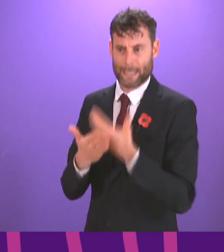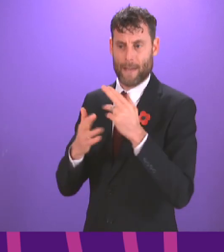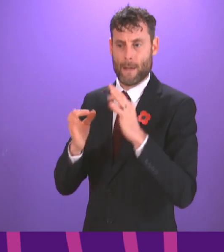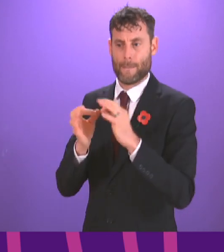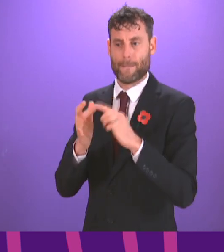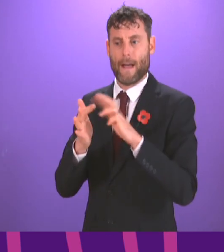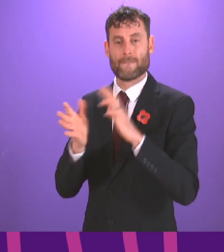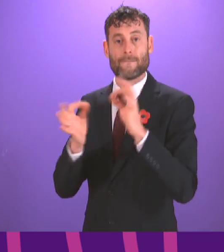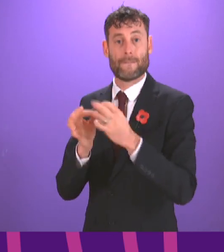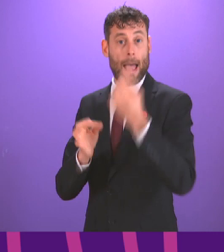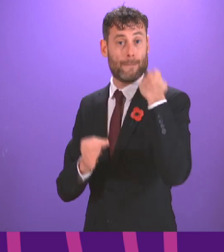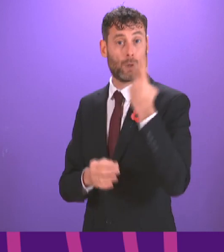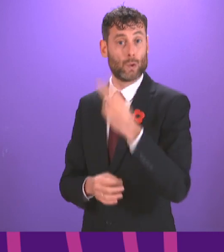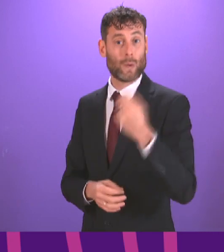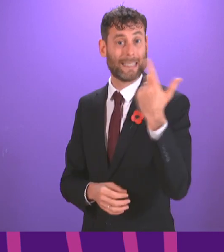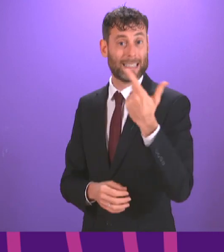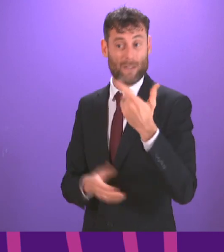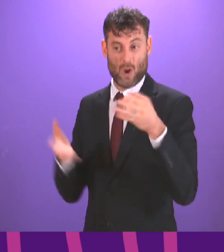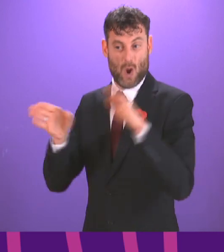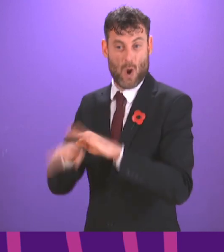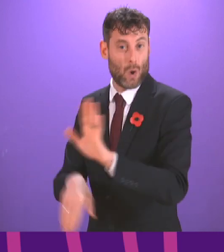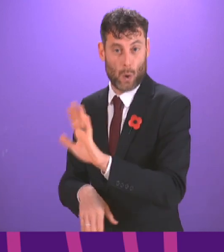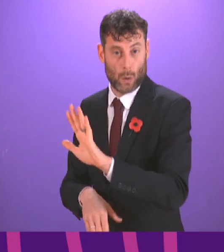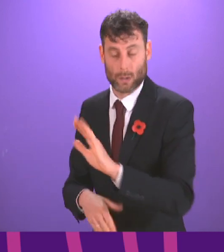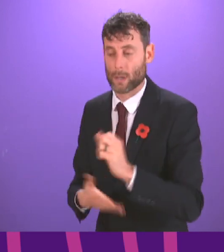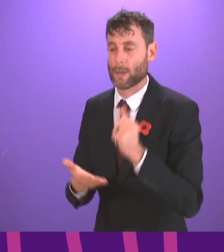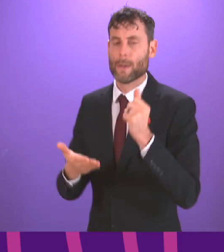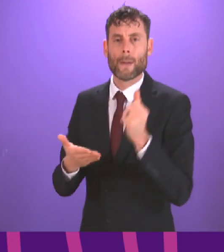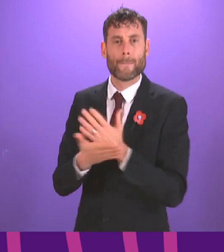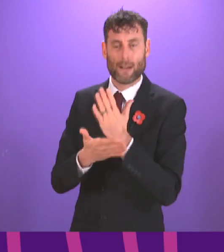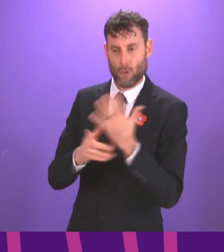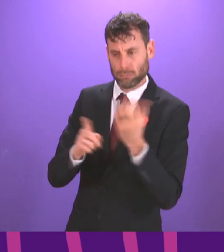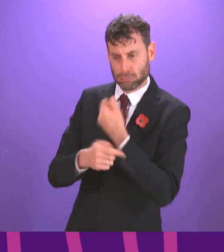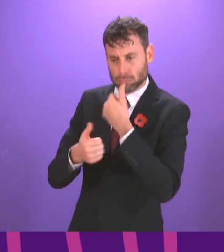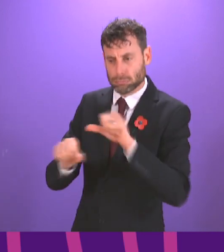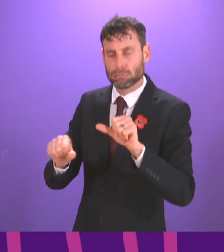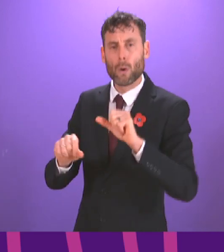2017—and, at that time, to support the delivery of the Beatrice offshore wind project—the